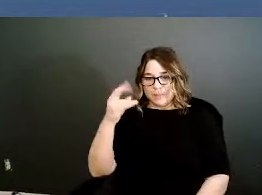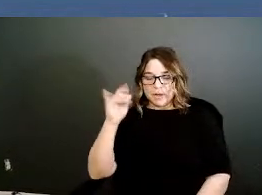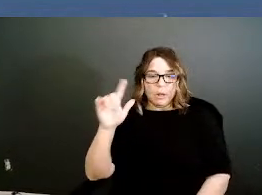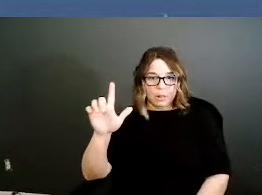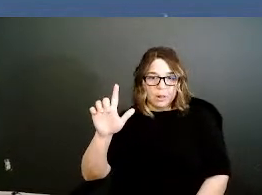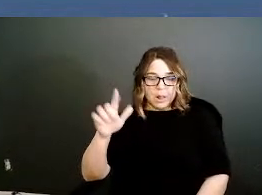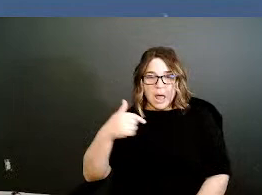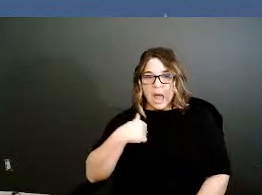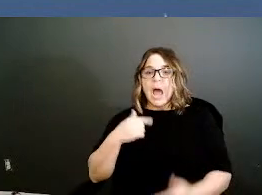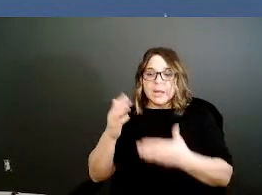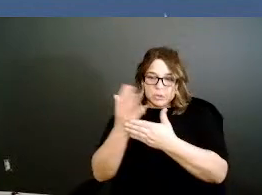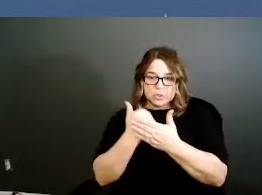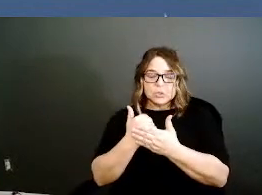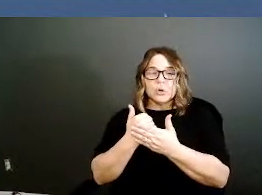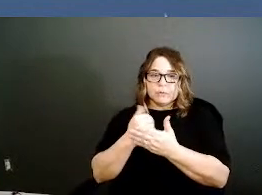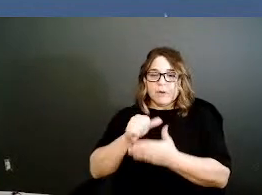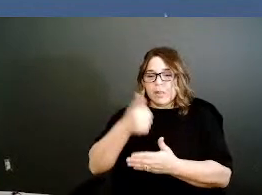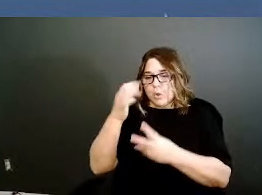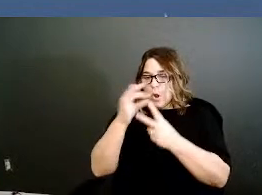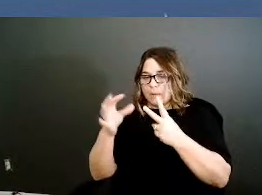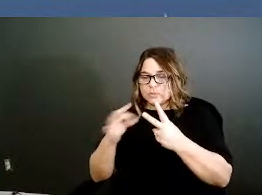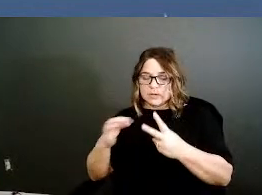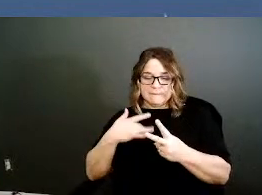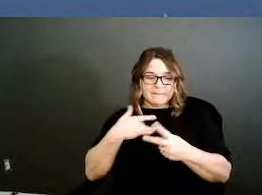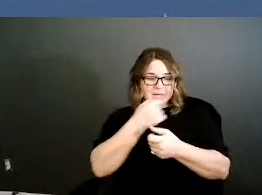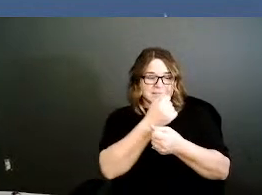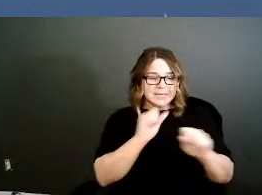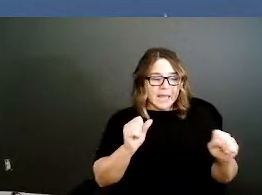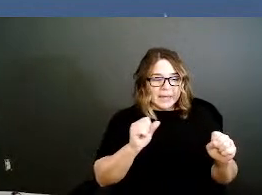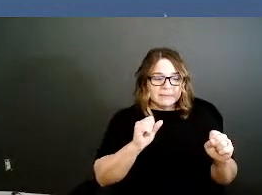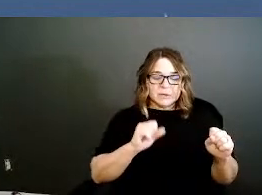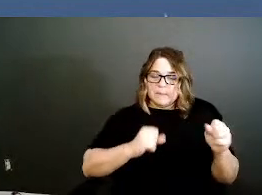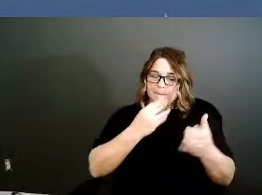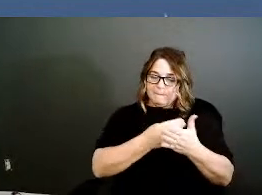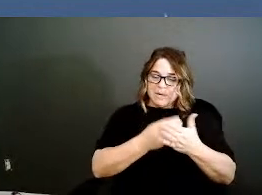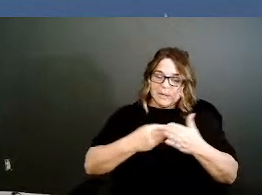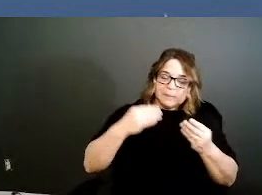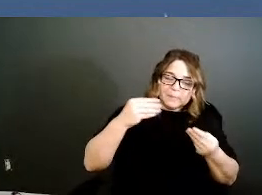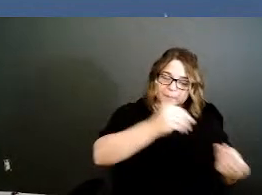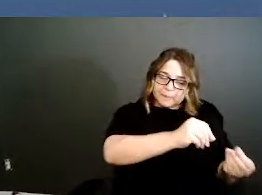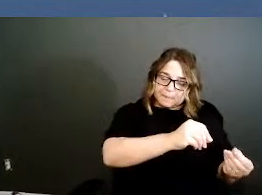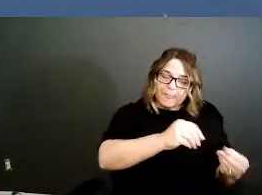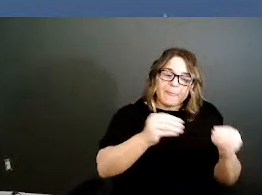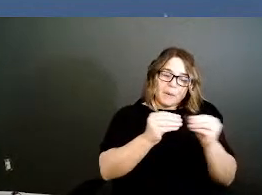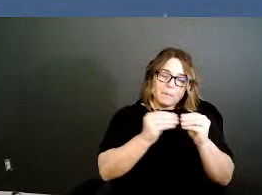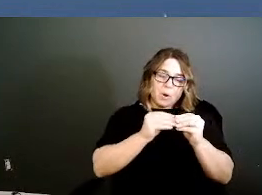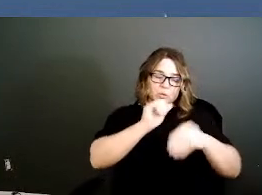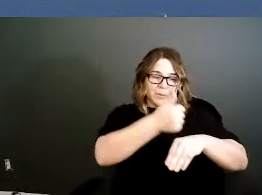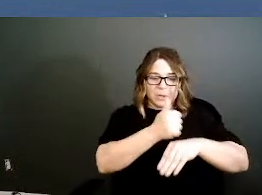INSANITY IS DOING THE SAME THING OVER AND OVER AND EXPECTING DIFFERENT RESULTS. THIS IS EXACTLY WHAT WE HAVE BEEN DOING FOR YEARS.